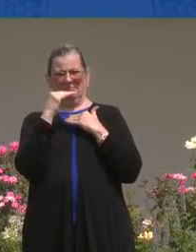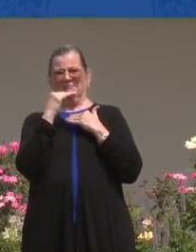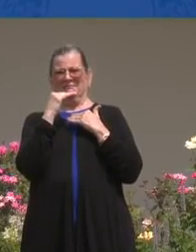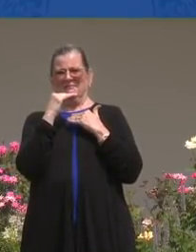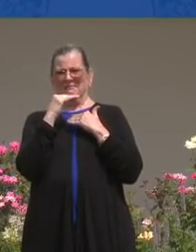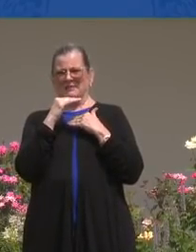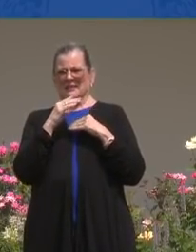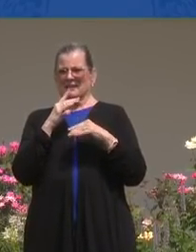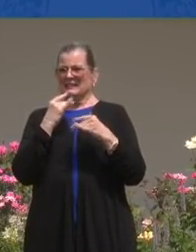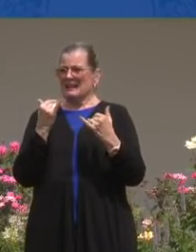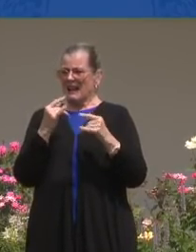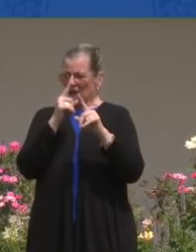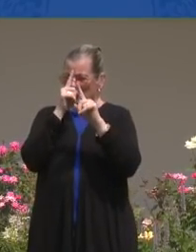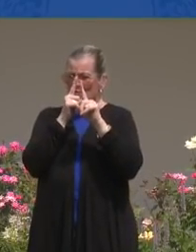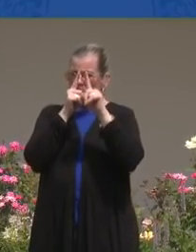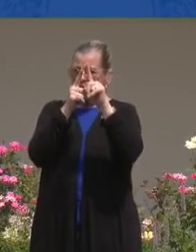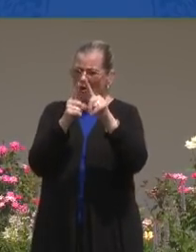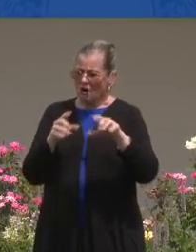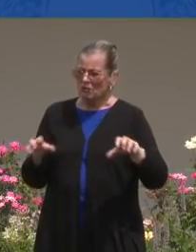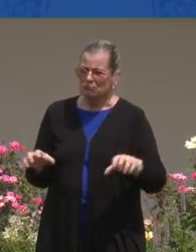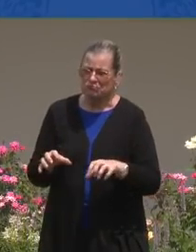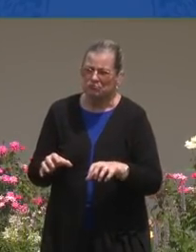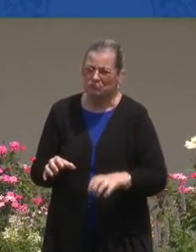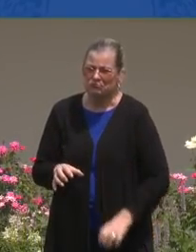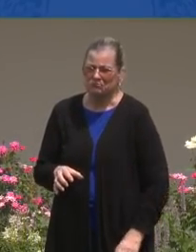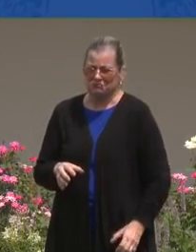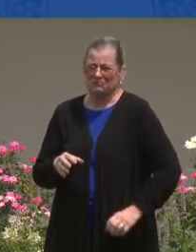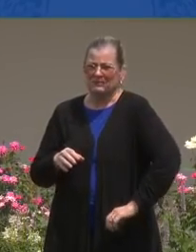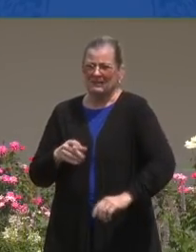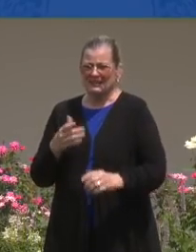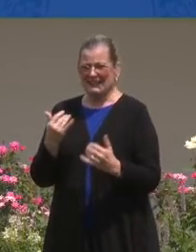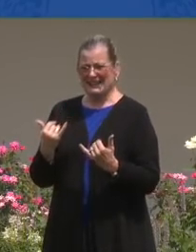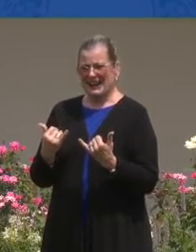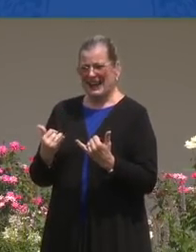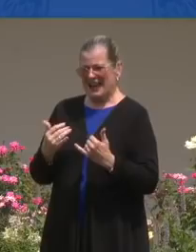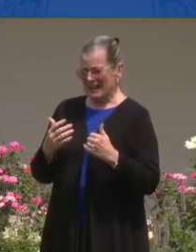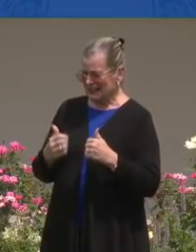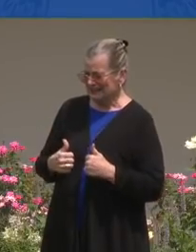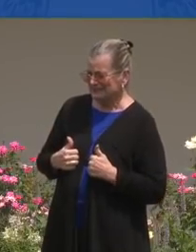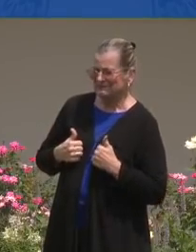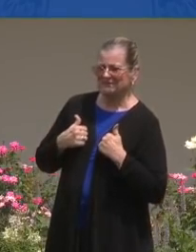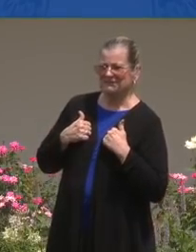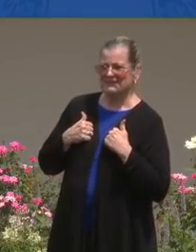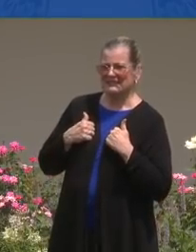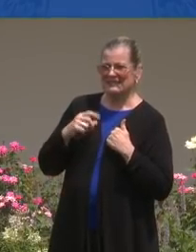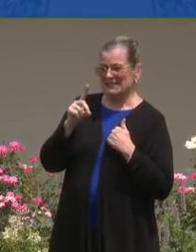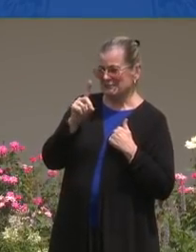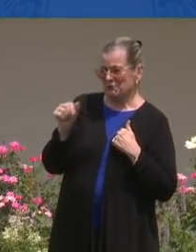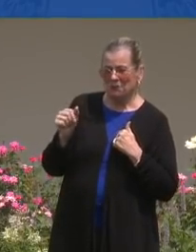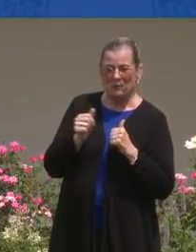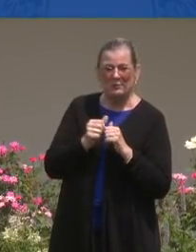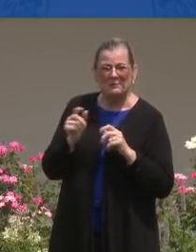He made the rights of disabled Americans a lifelong cause. And for more than 60 million Americans